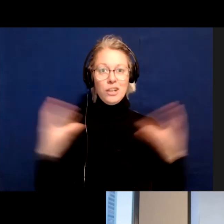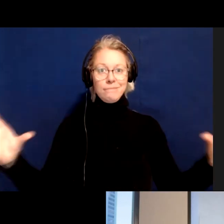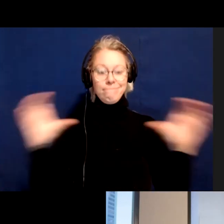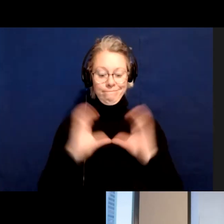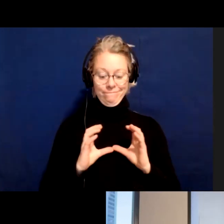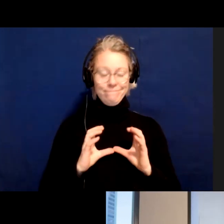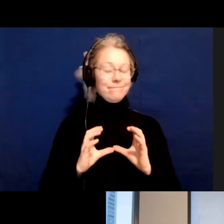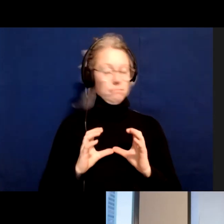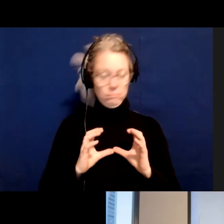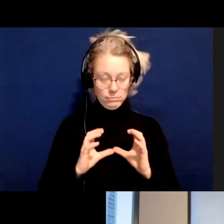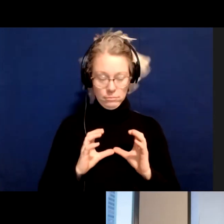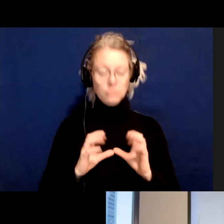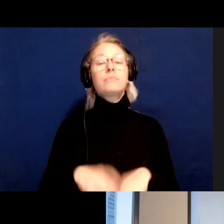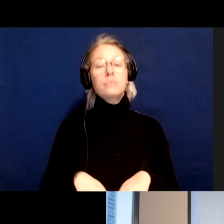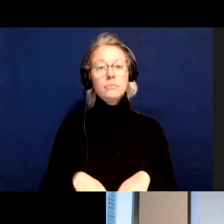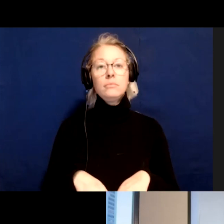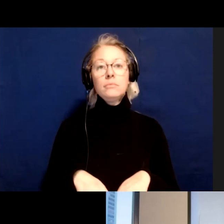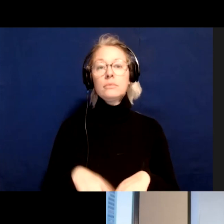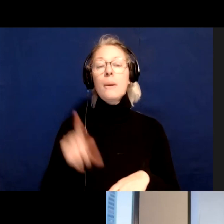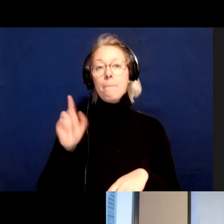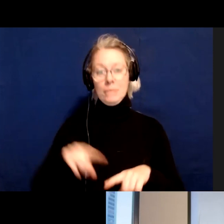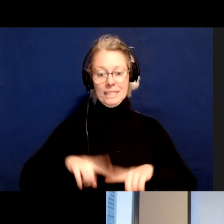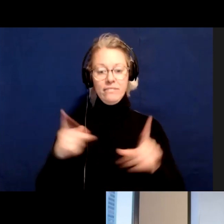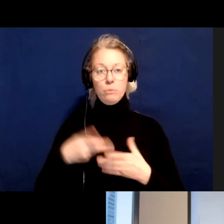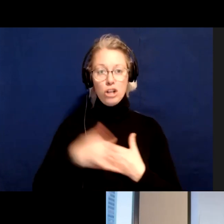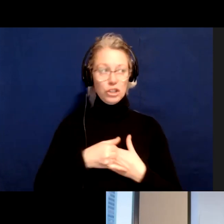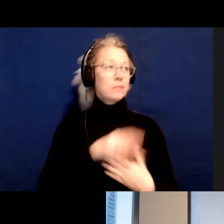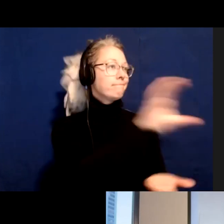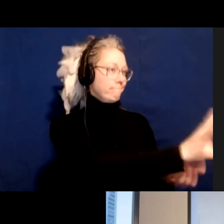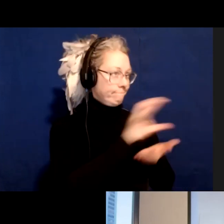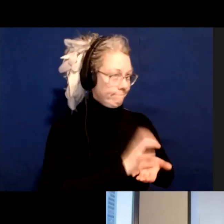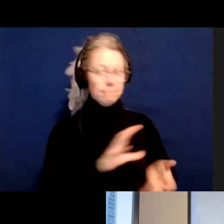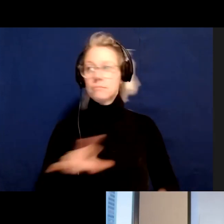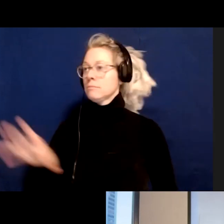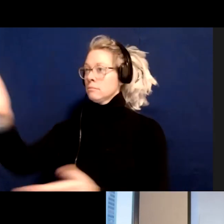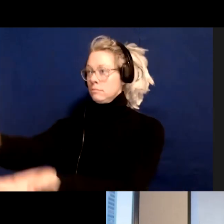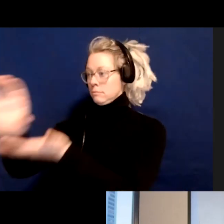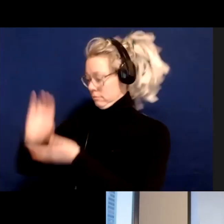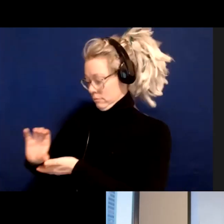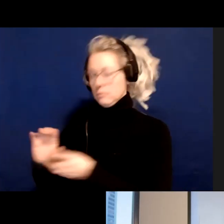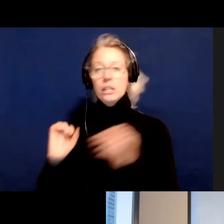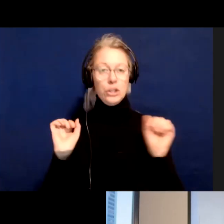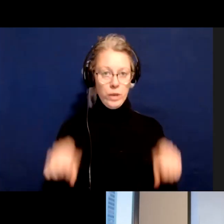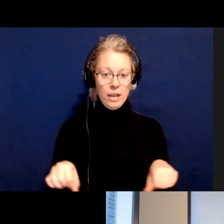activities, that is our limit. And if you are currently holding more than four open